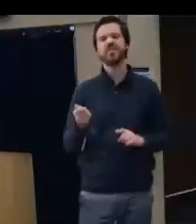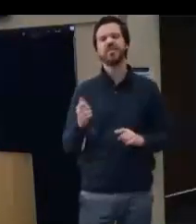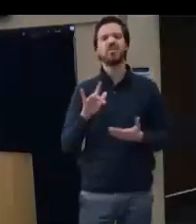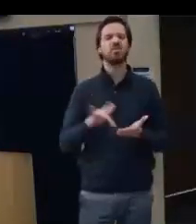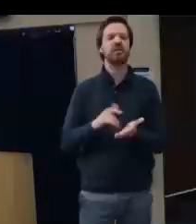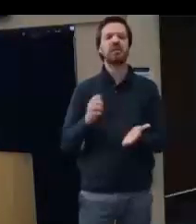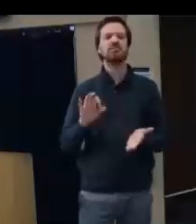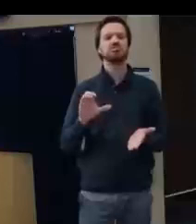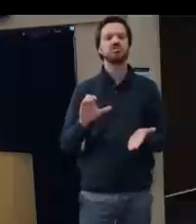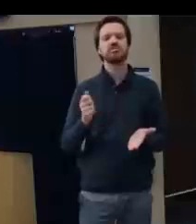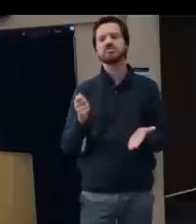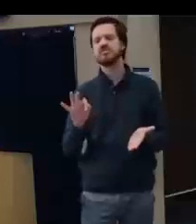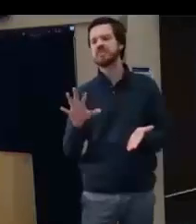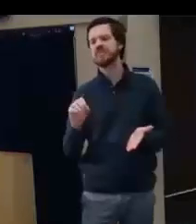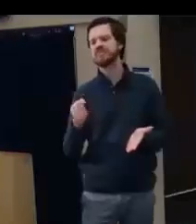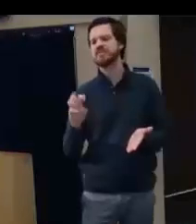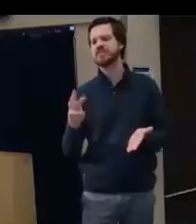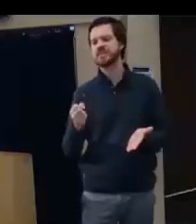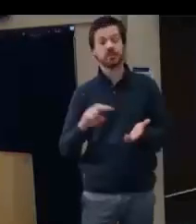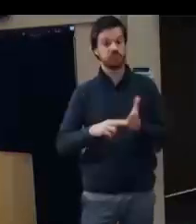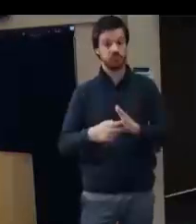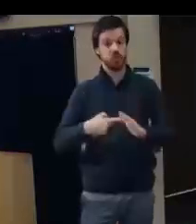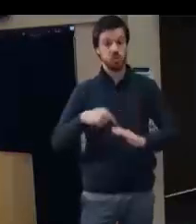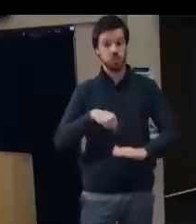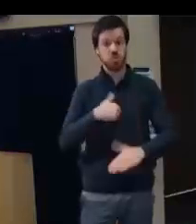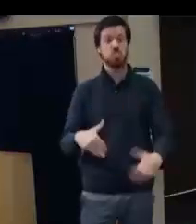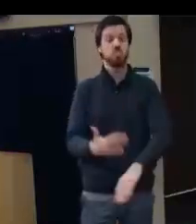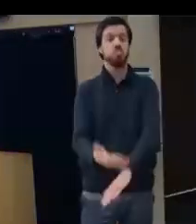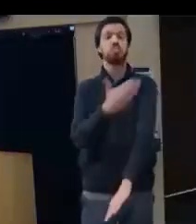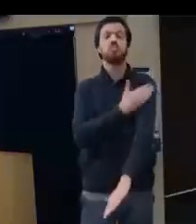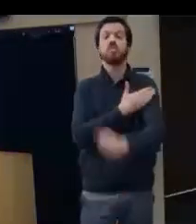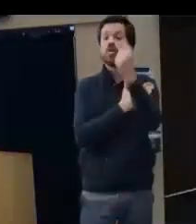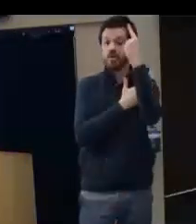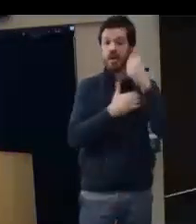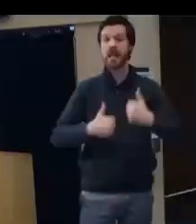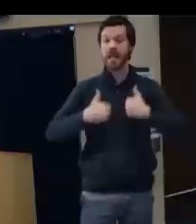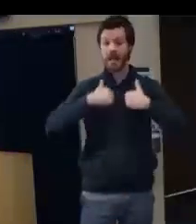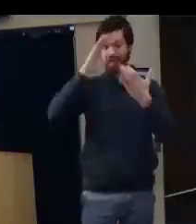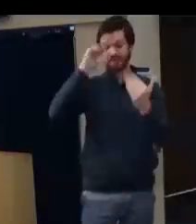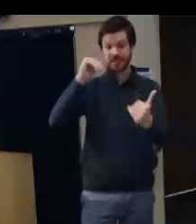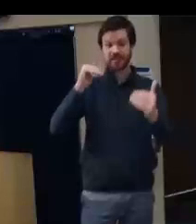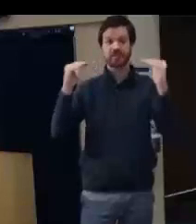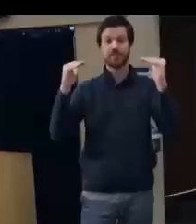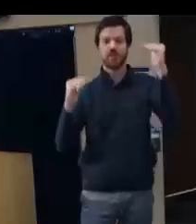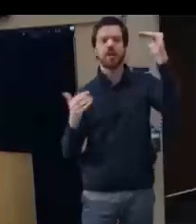we've we've made tremendous gains however life expectancy Still Remains lower for those with